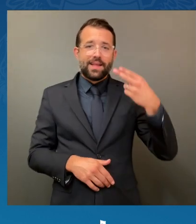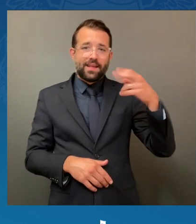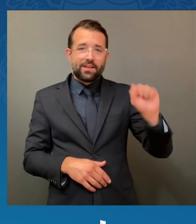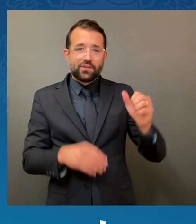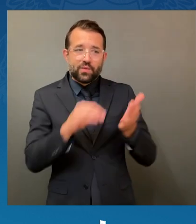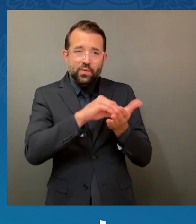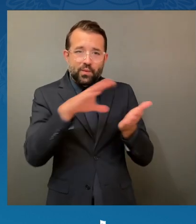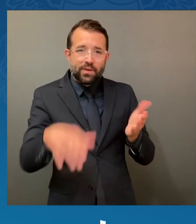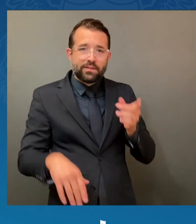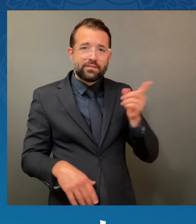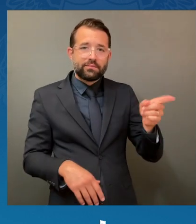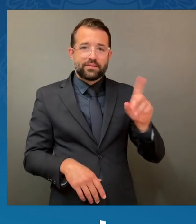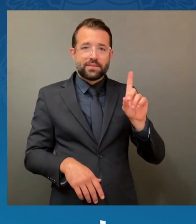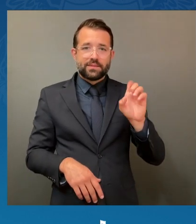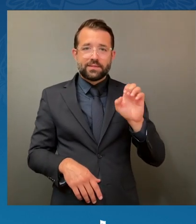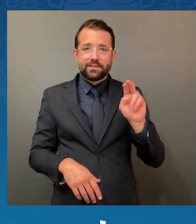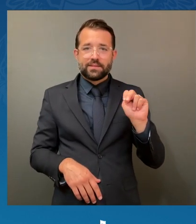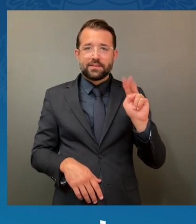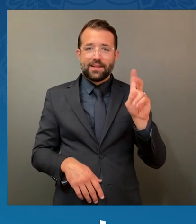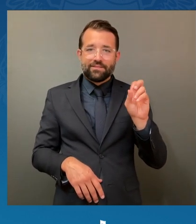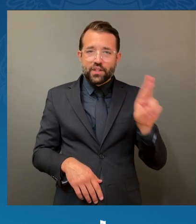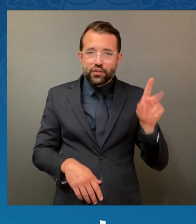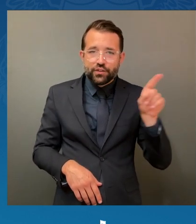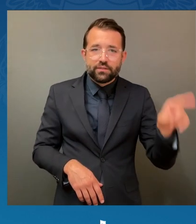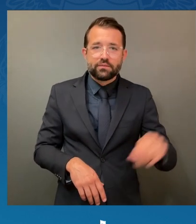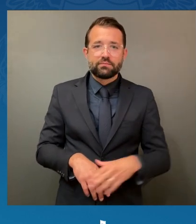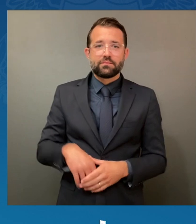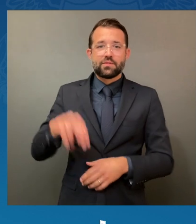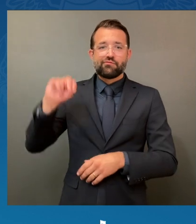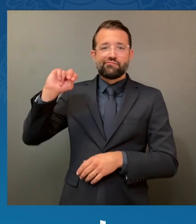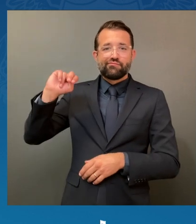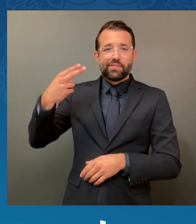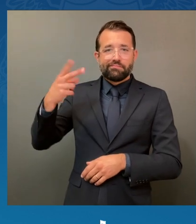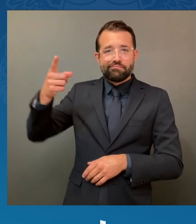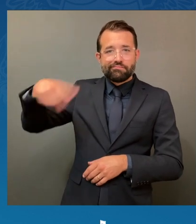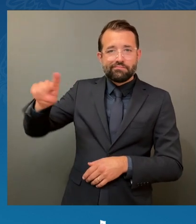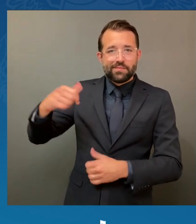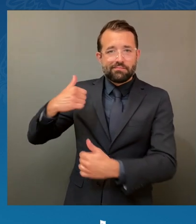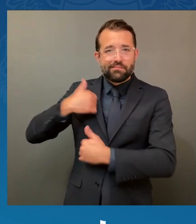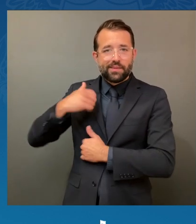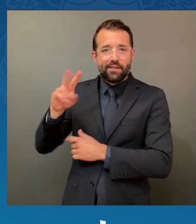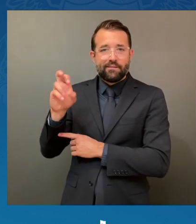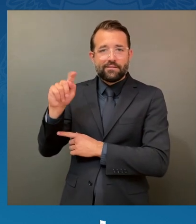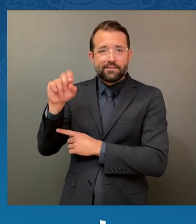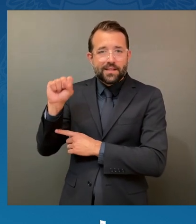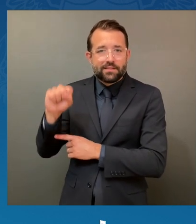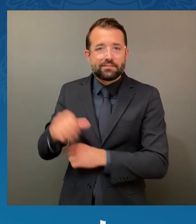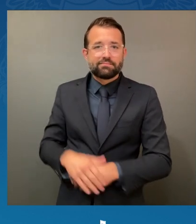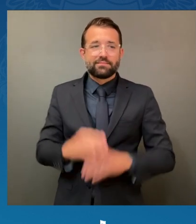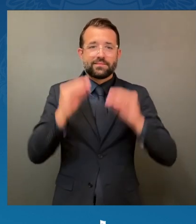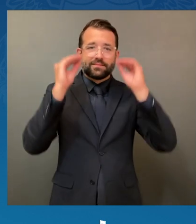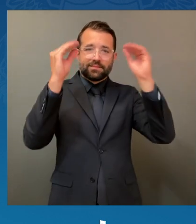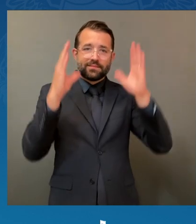and educators in Iowa. And as you can expect, the issues that were raised